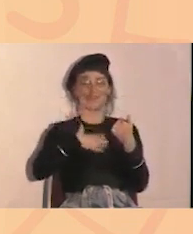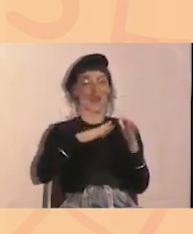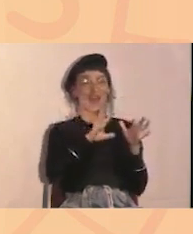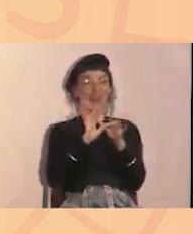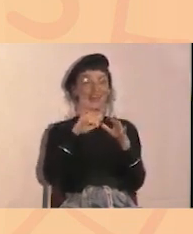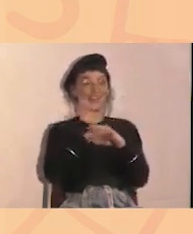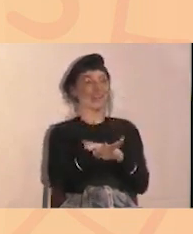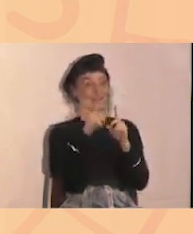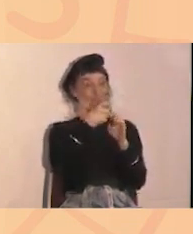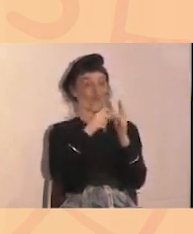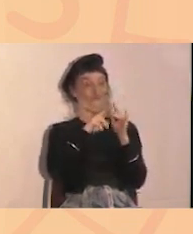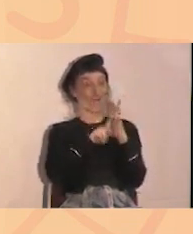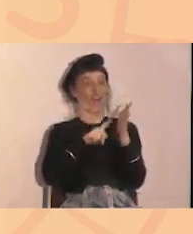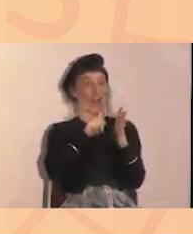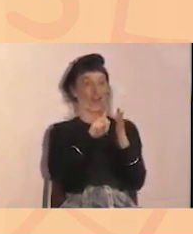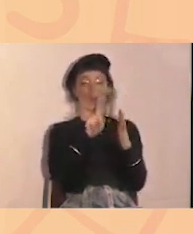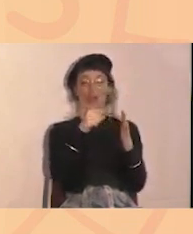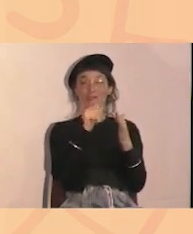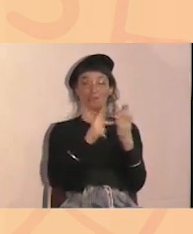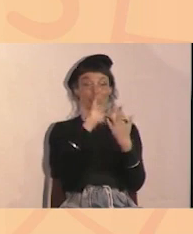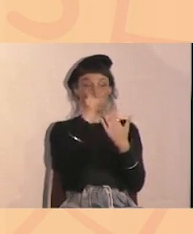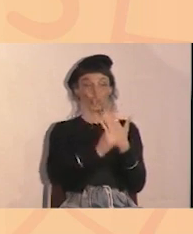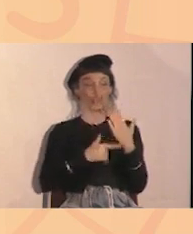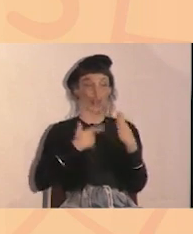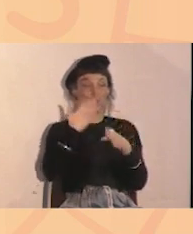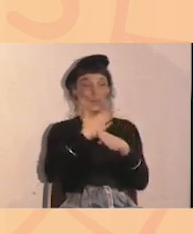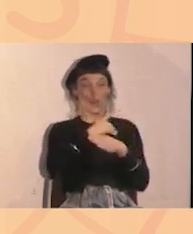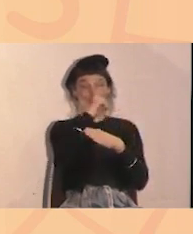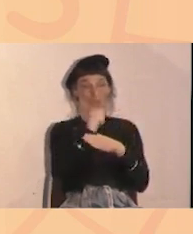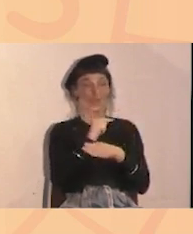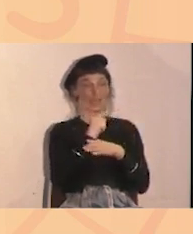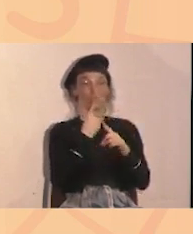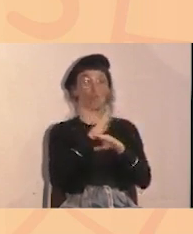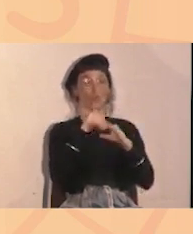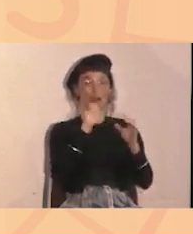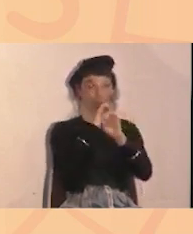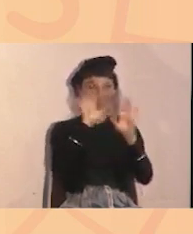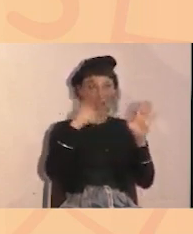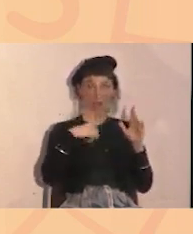I have these projects that I've worked on as I'm able to speak to them with clarity and understand the intent behind each.